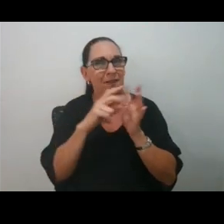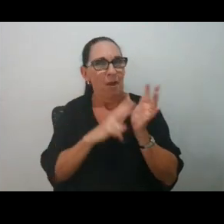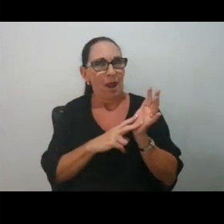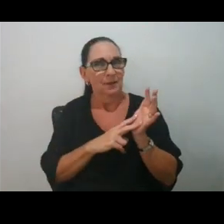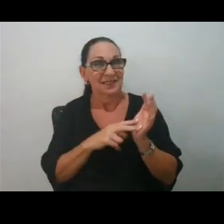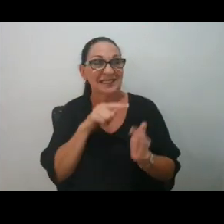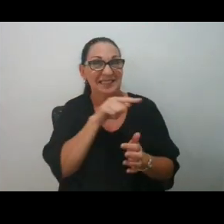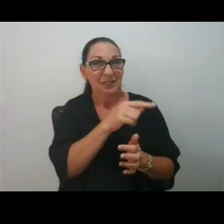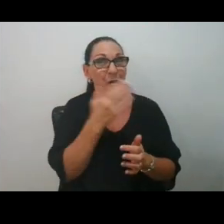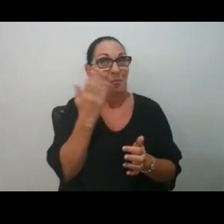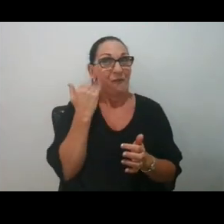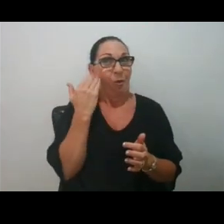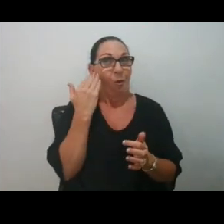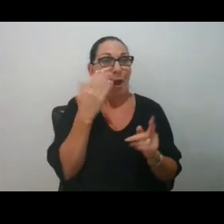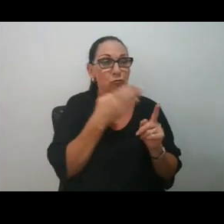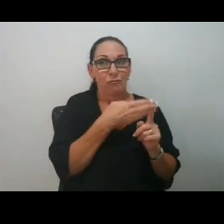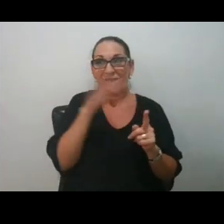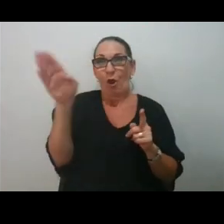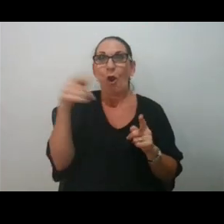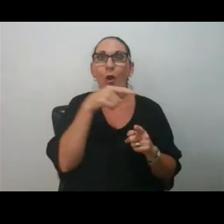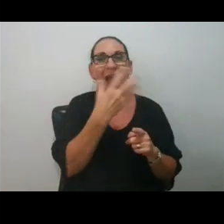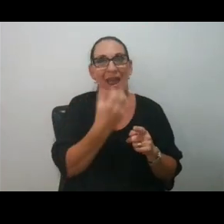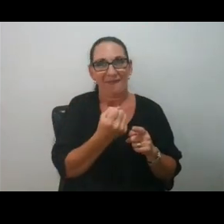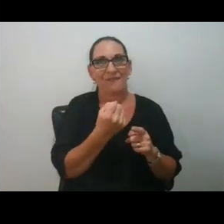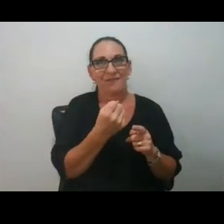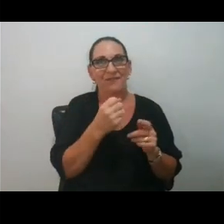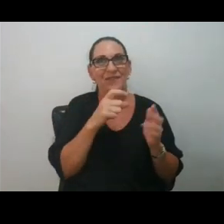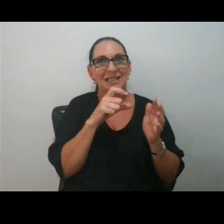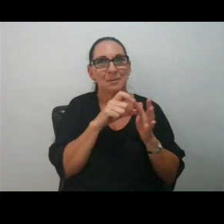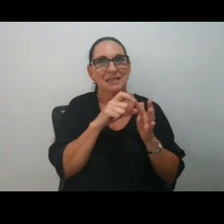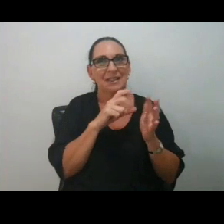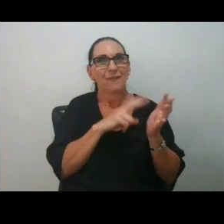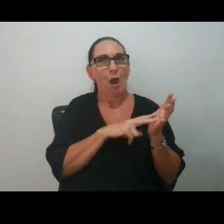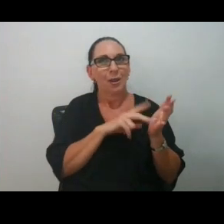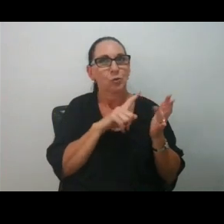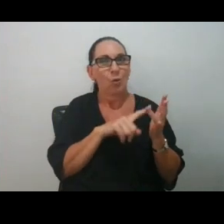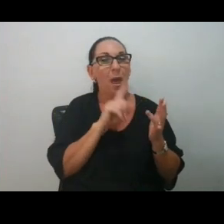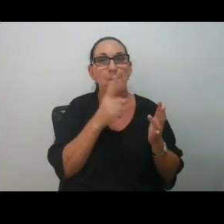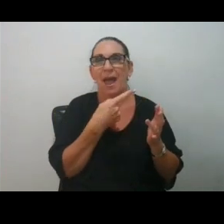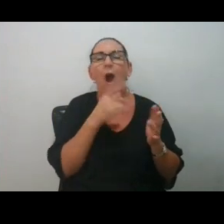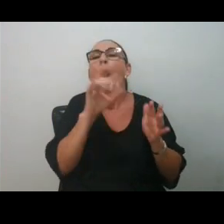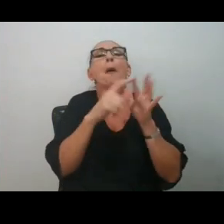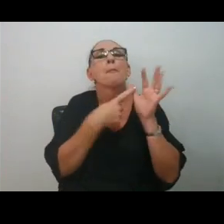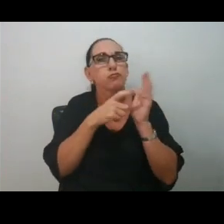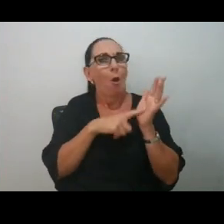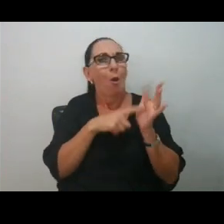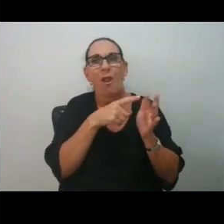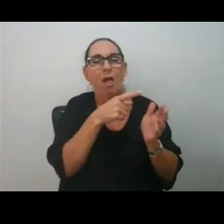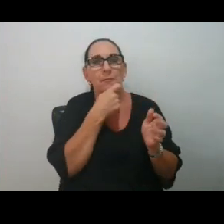referral to Court Link but he wasn't engaging with his probation officer um he was um seeing